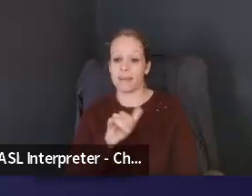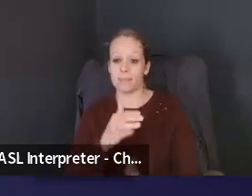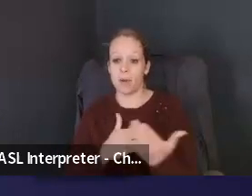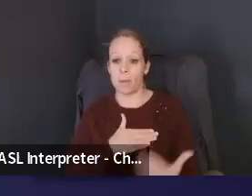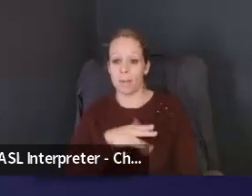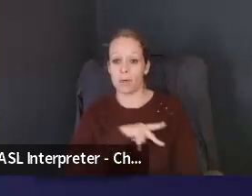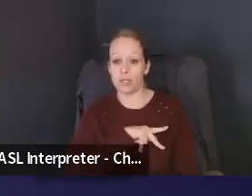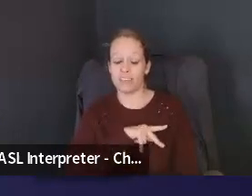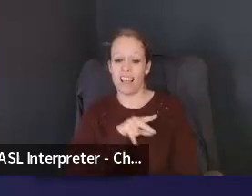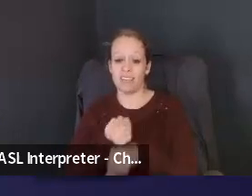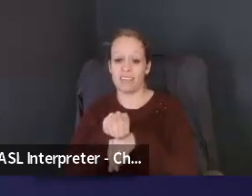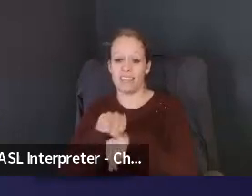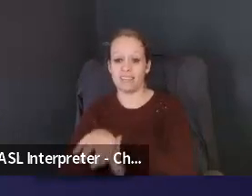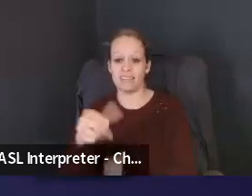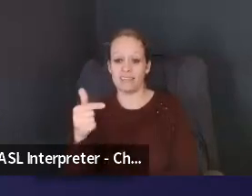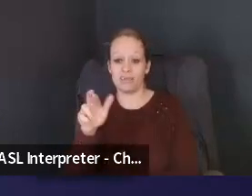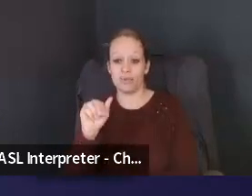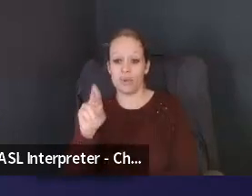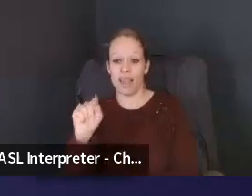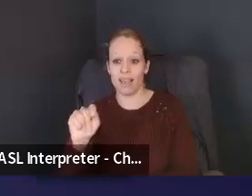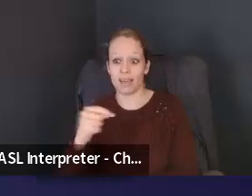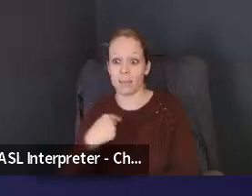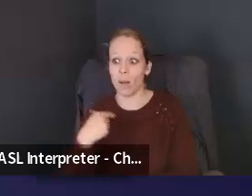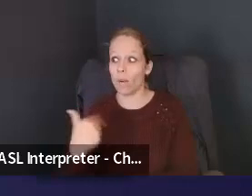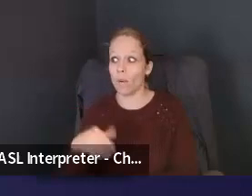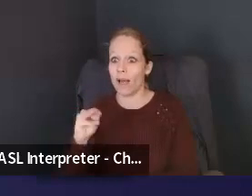when I see a grant budget and I'm like, oh look at all the things that we can do. We can do this.